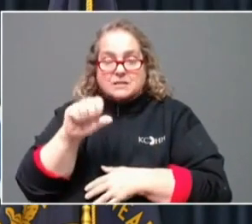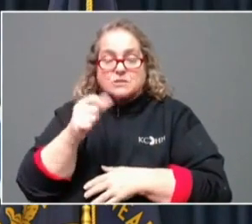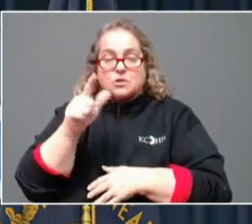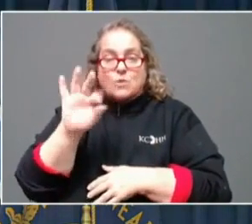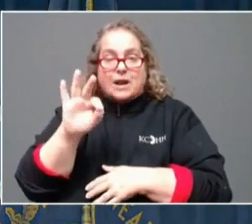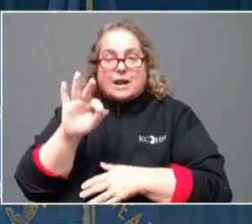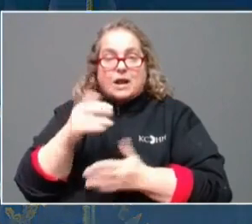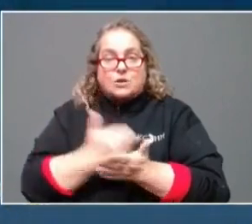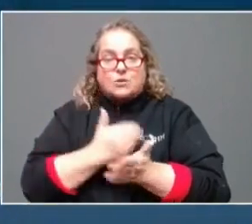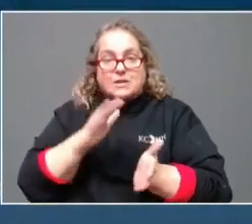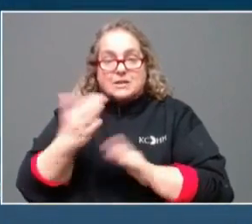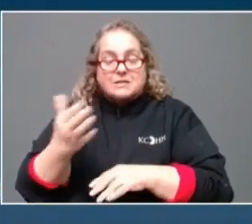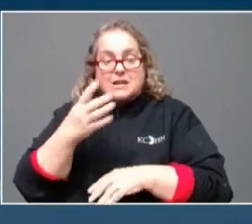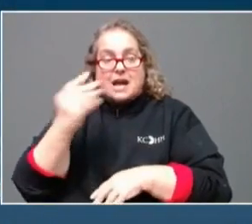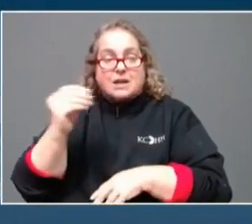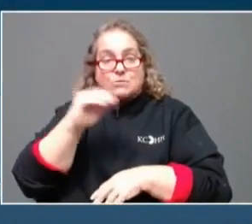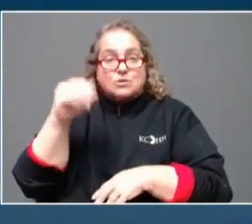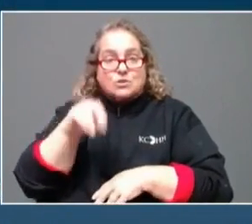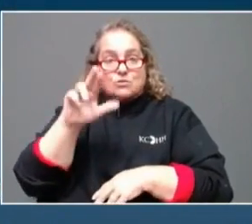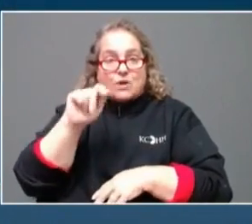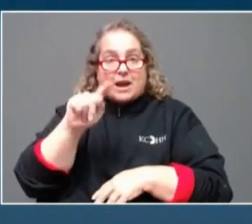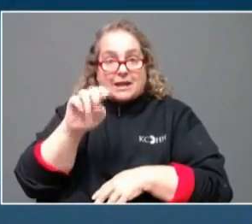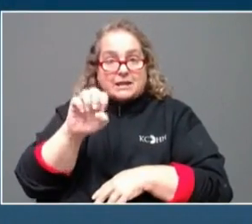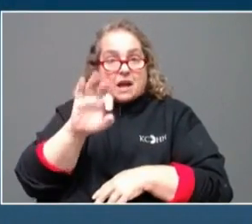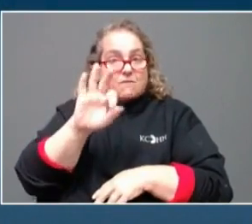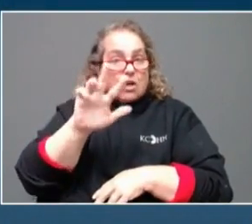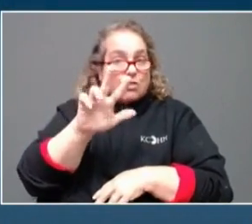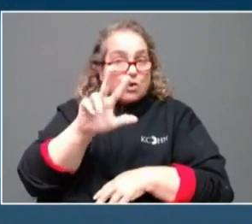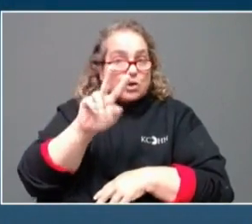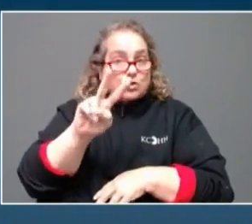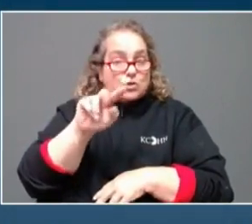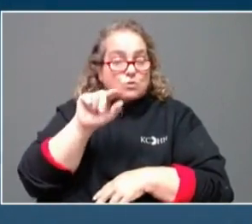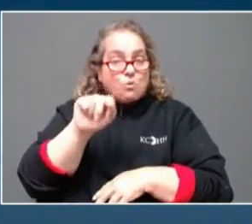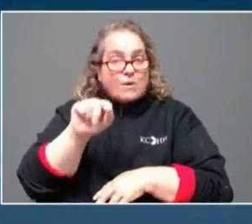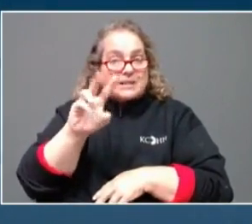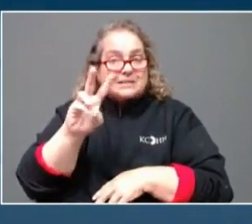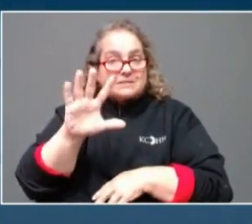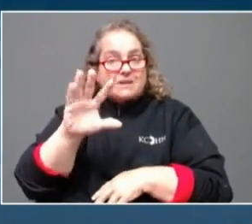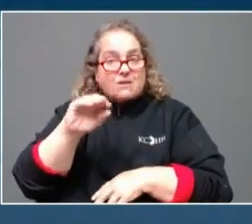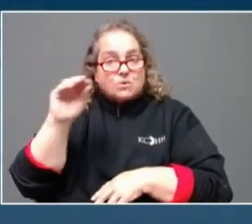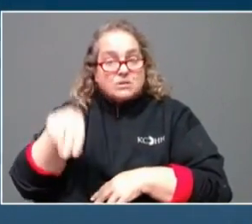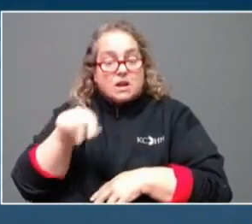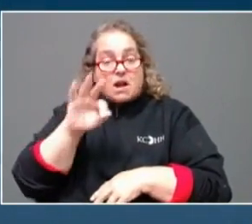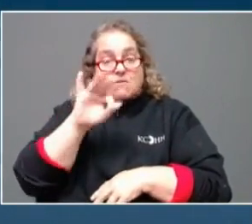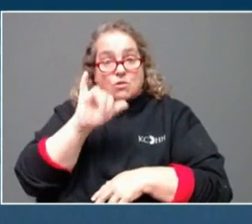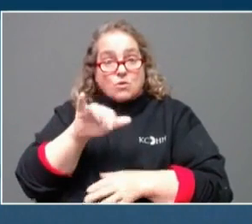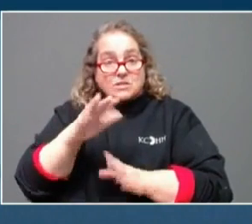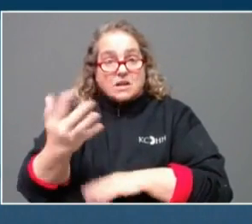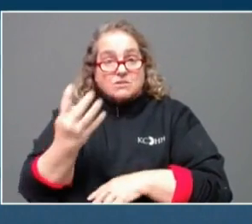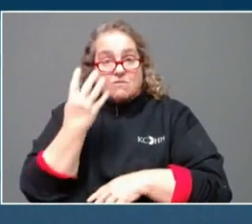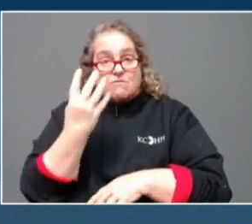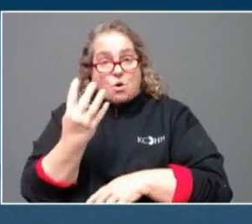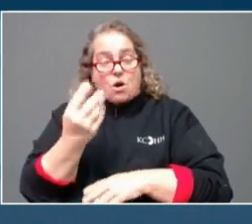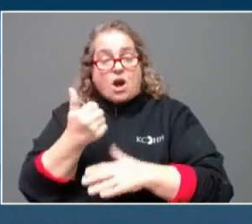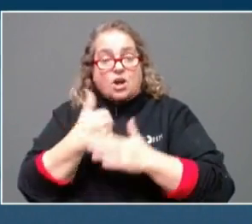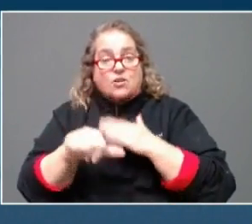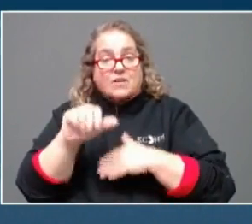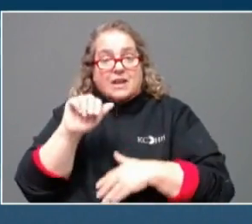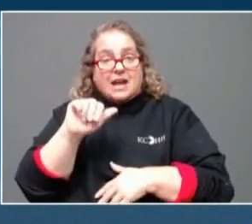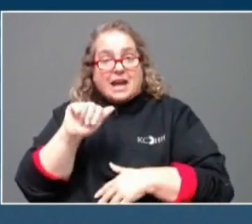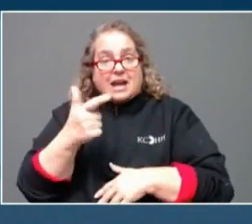32.65 Of those deaths. Four of them were under the age of 61 was 20 years